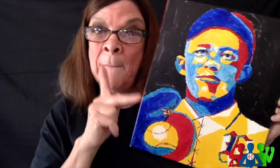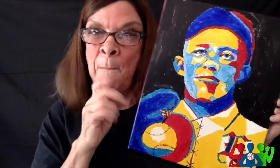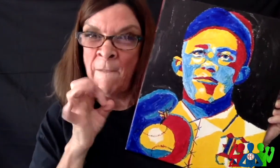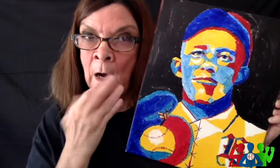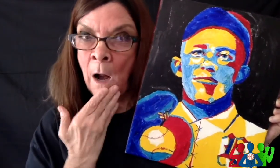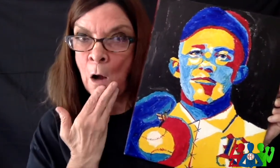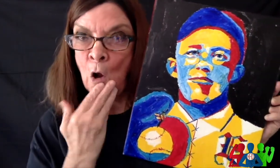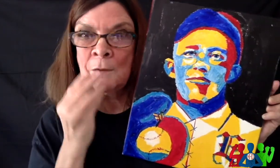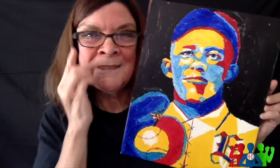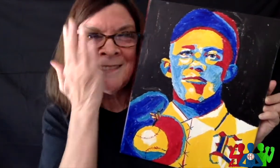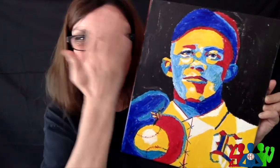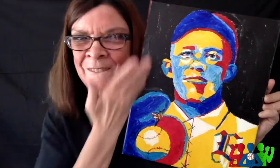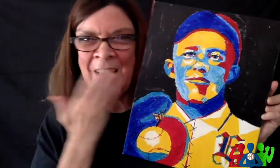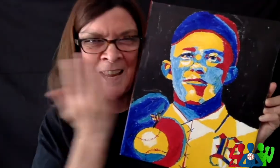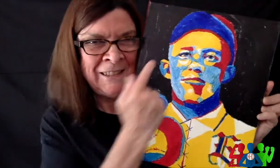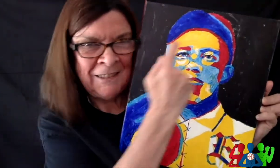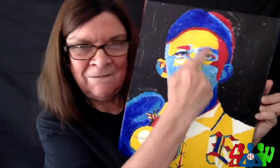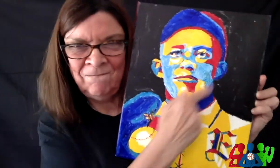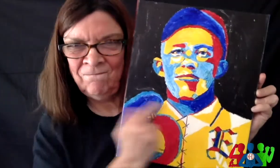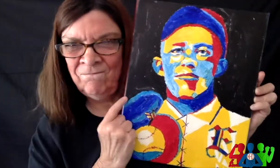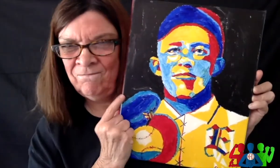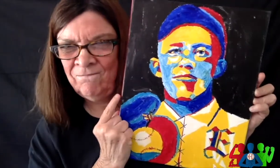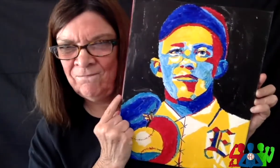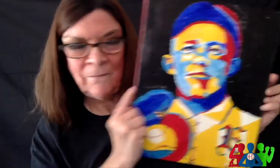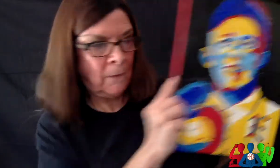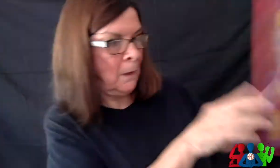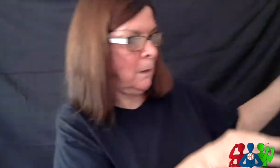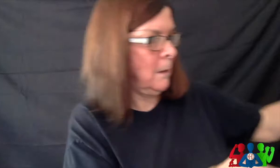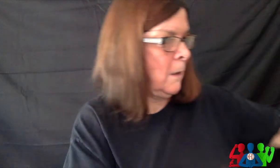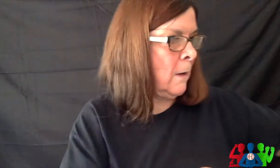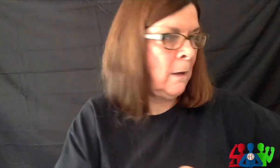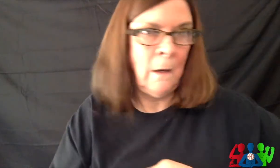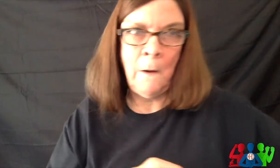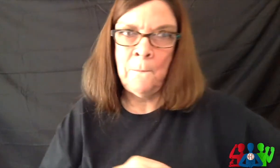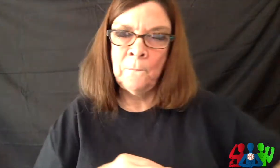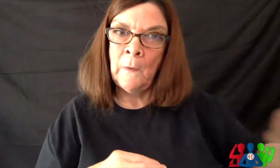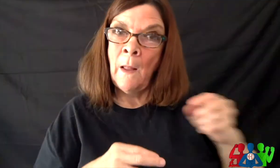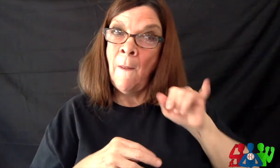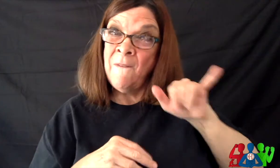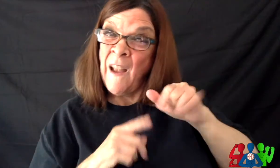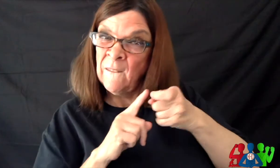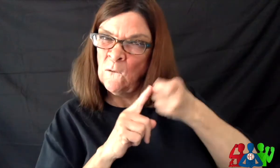In this portrait I've included his glove and the letter E. And you can see that I